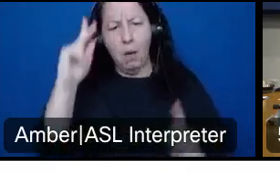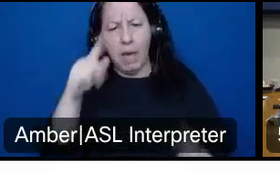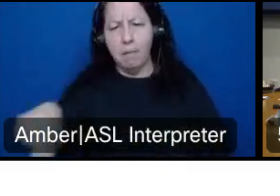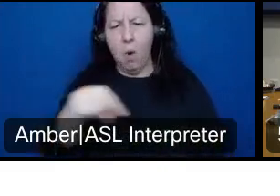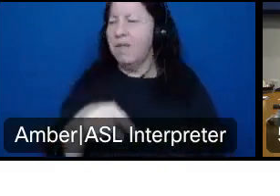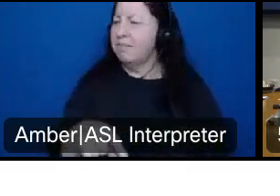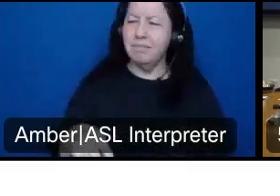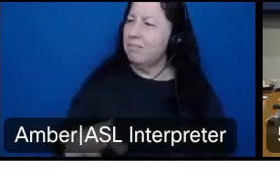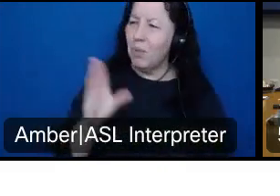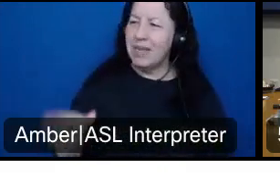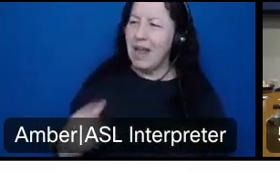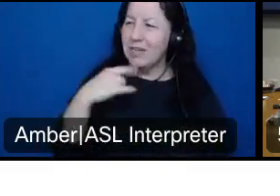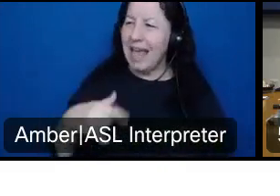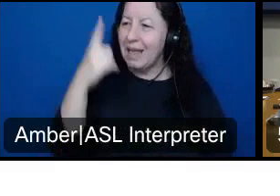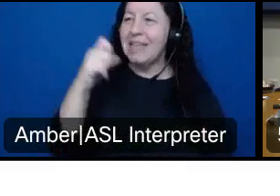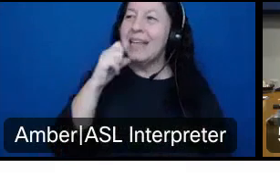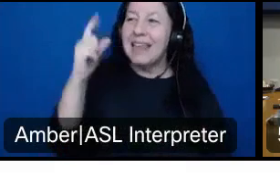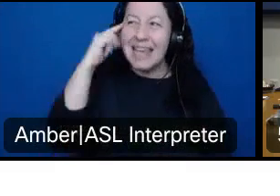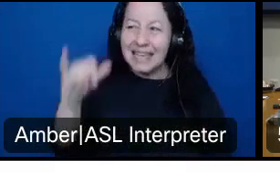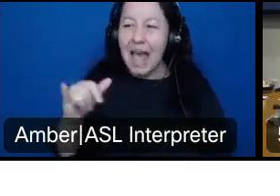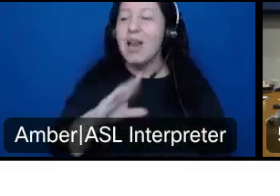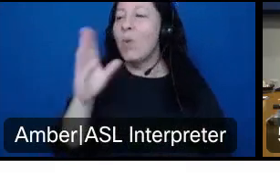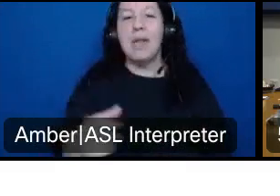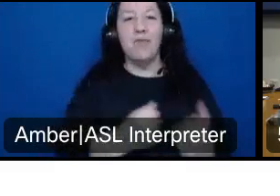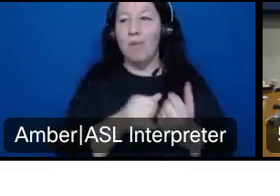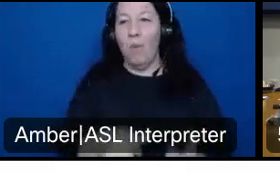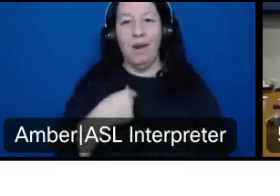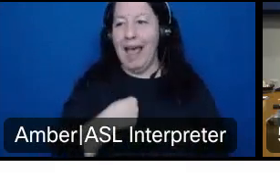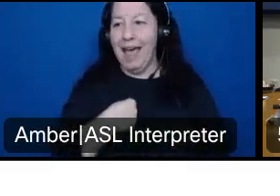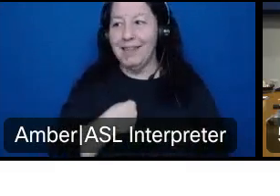Um, so I do think providing care is very valuable.